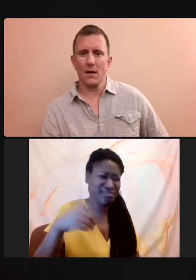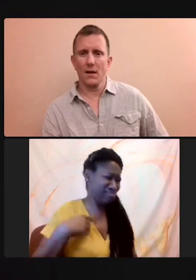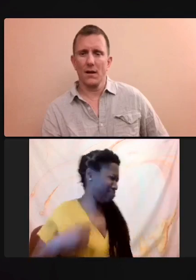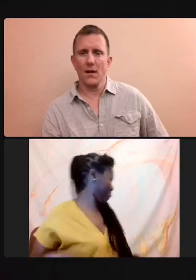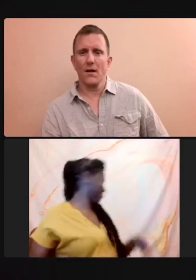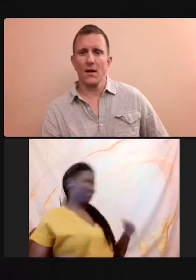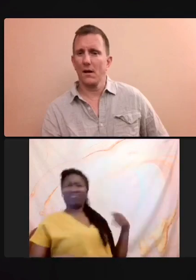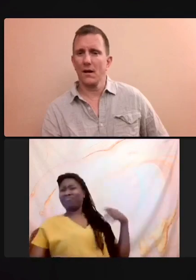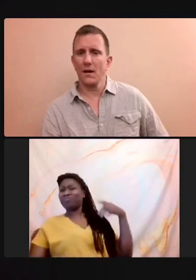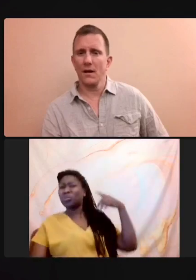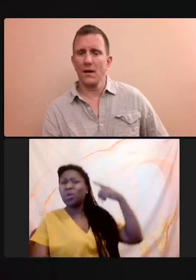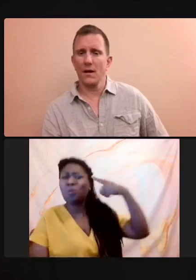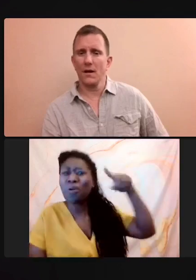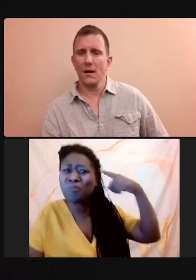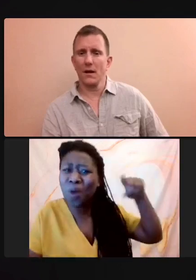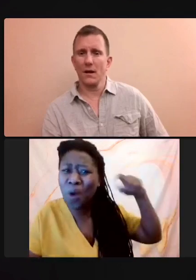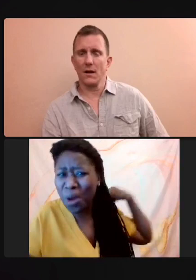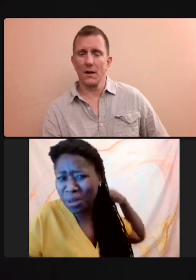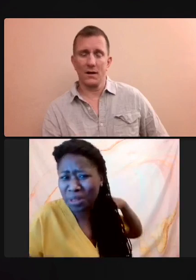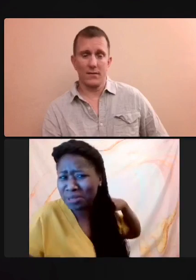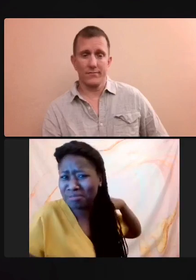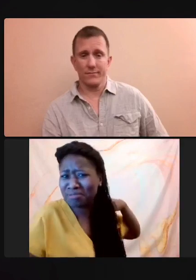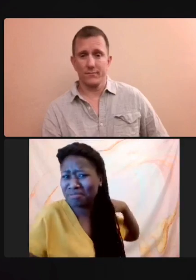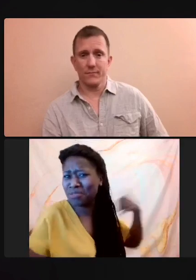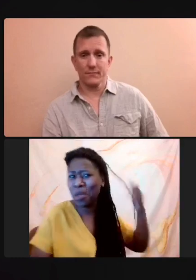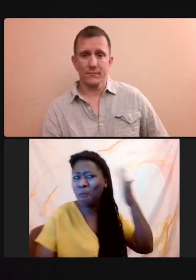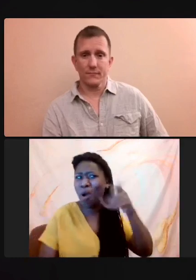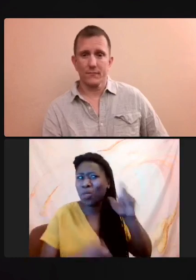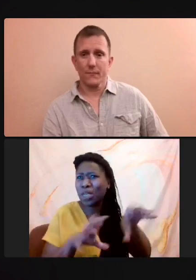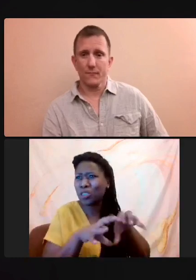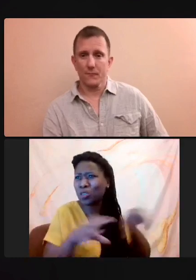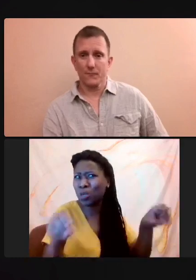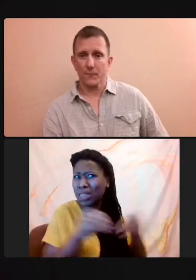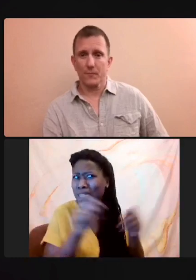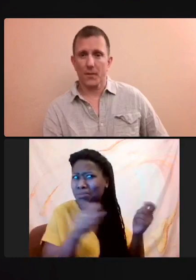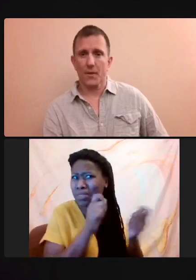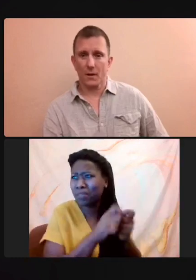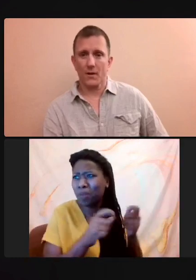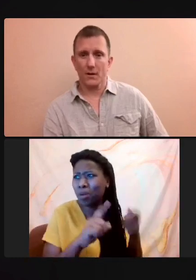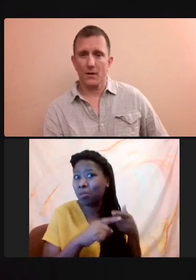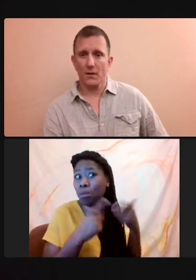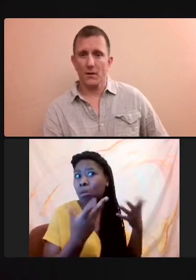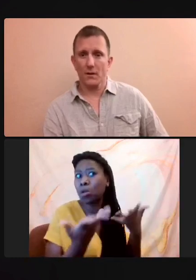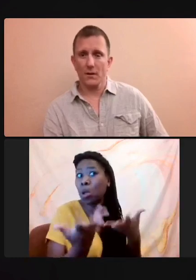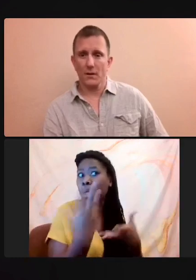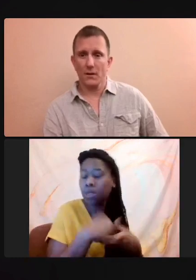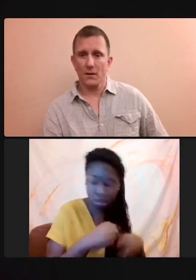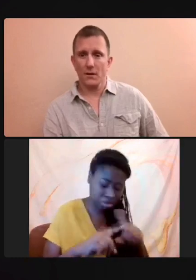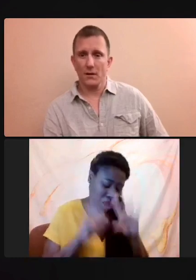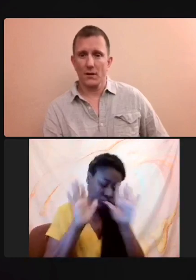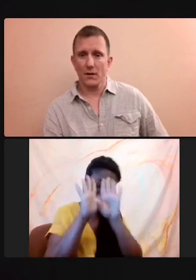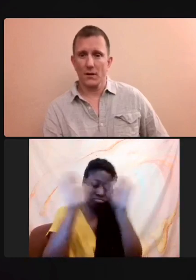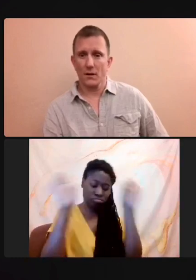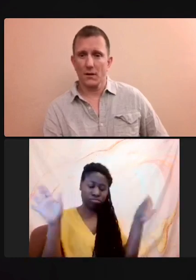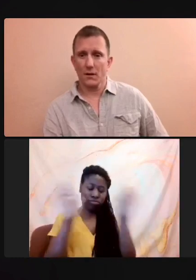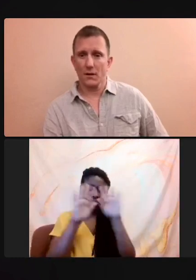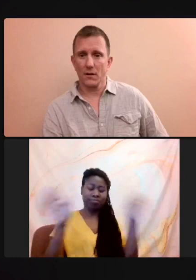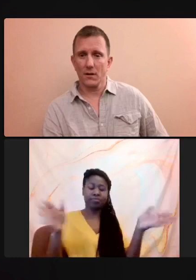Because, again, as deaf people, we're visual learners. And here people are. Audio, right? But at the same time, when you're in that space,